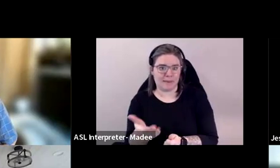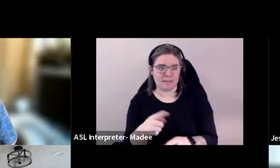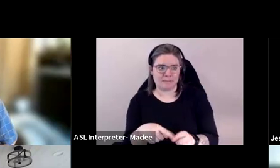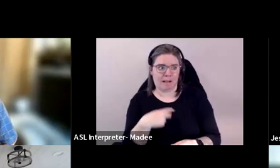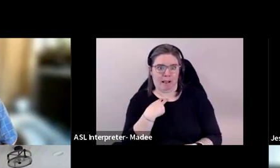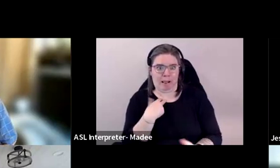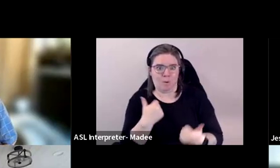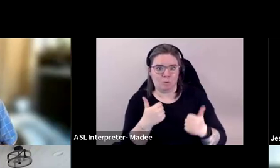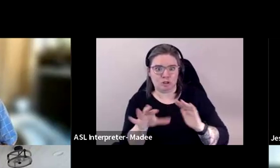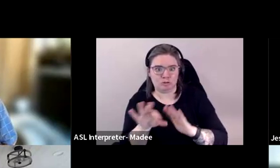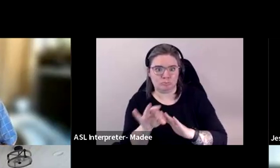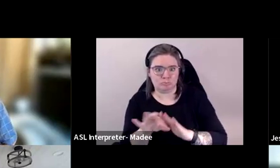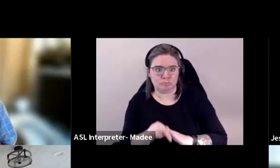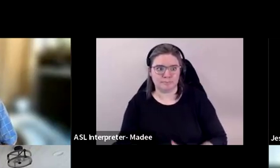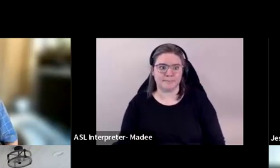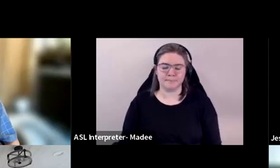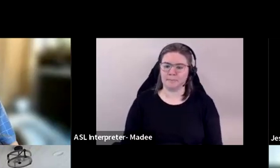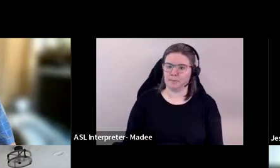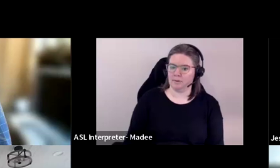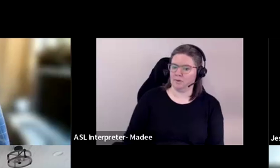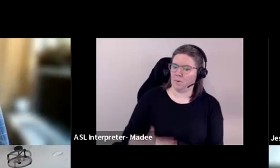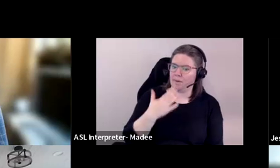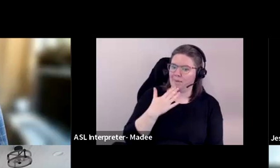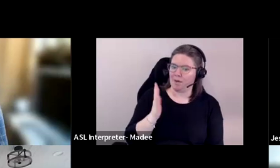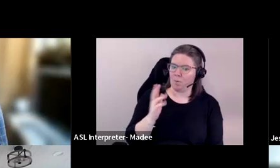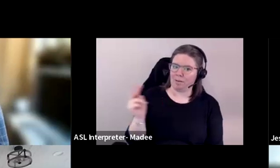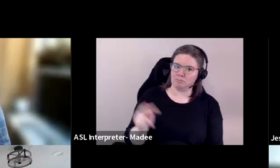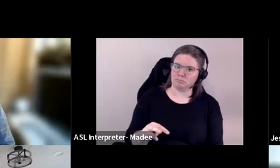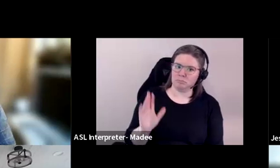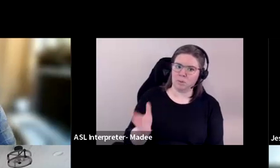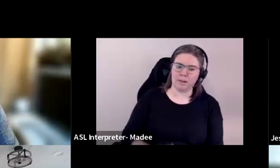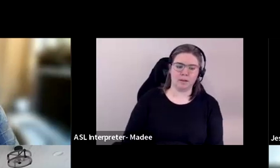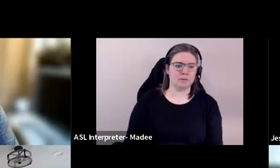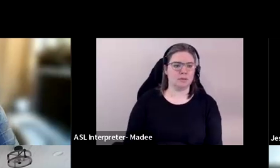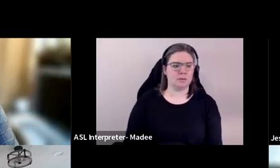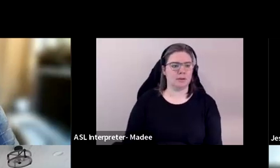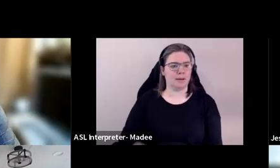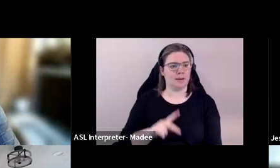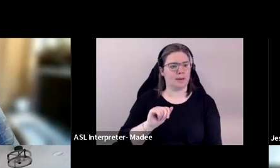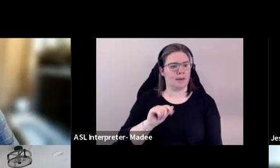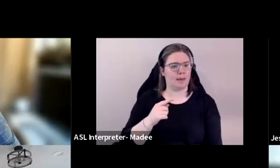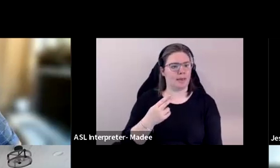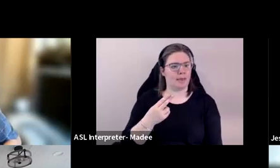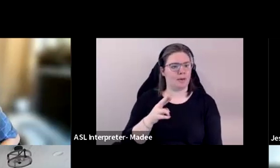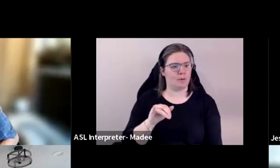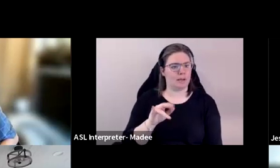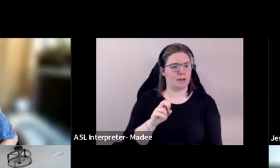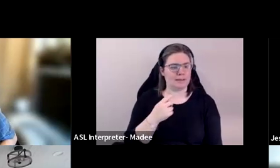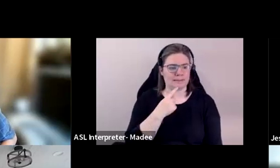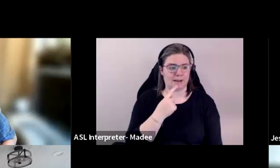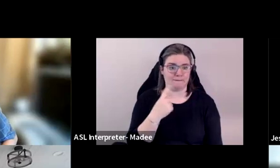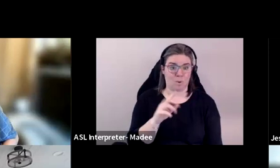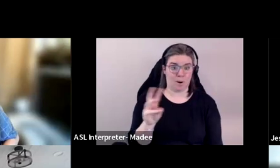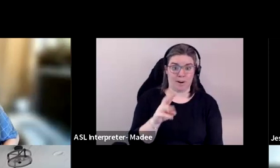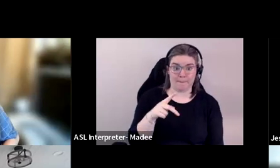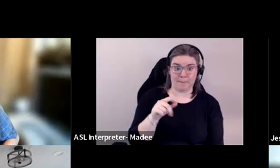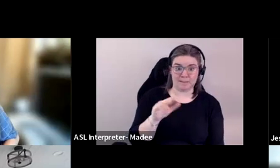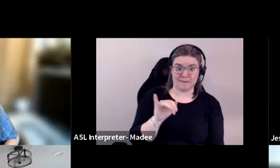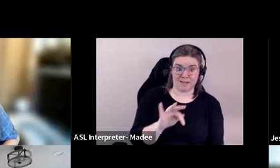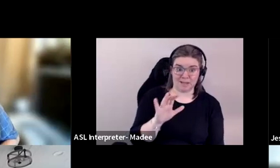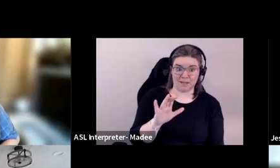Rebecca /APRIL: Alright. Thank you, thank you for that. We'll take a look at that. And Catherine asked if this was for Pacific region only. No, this isn't a national